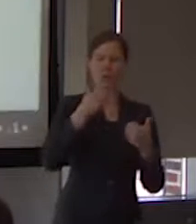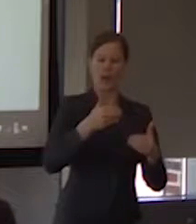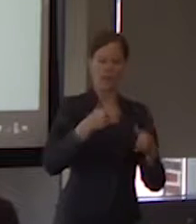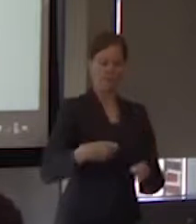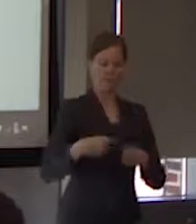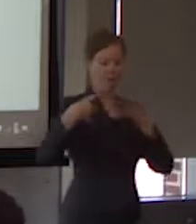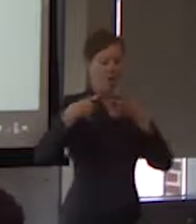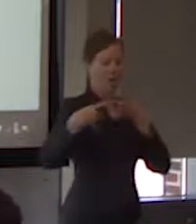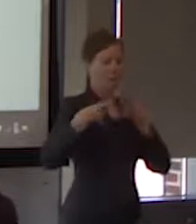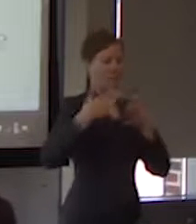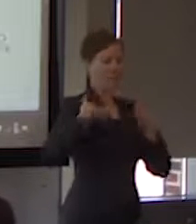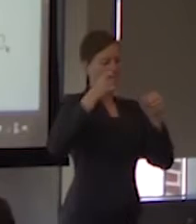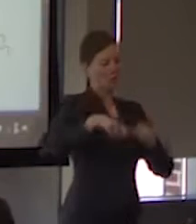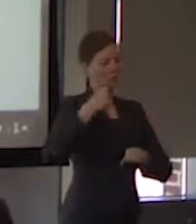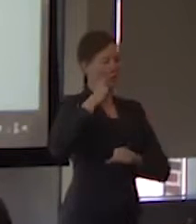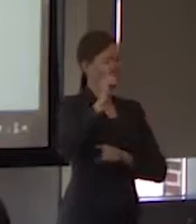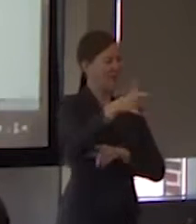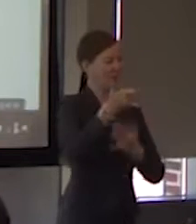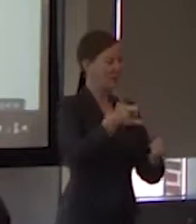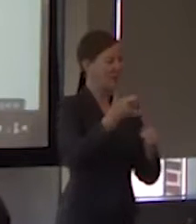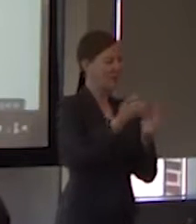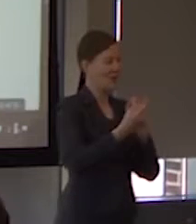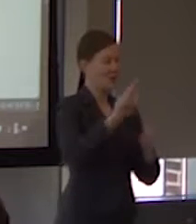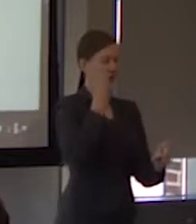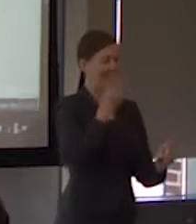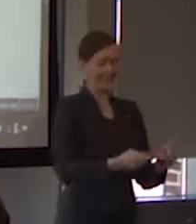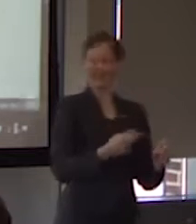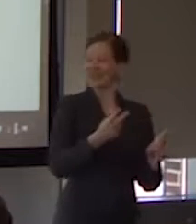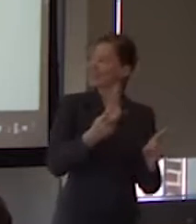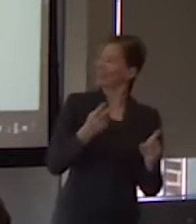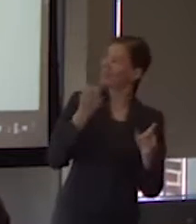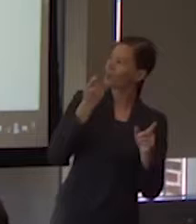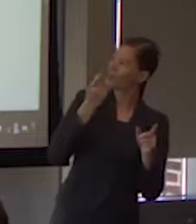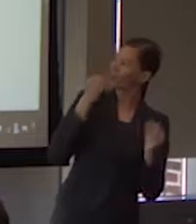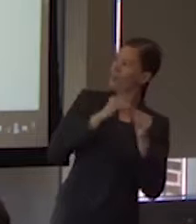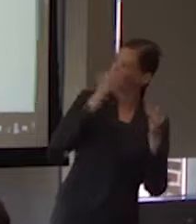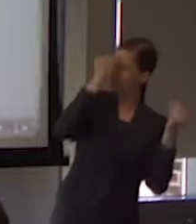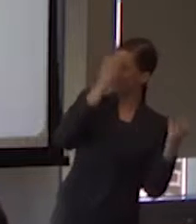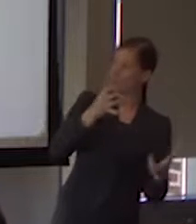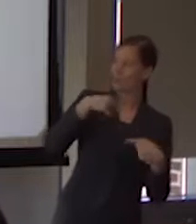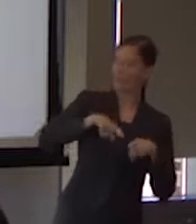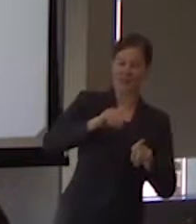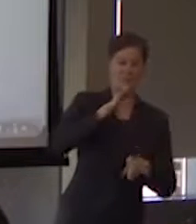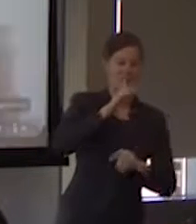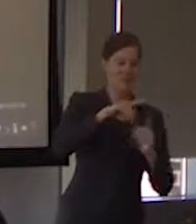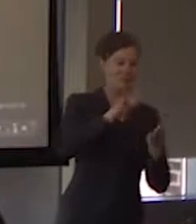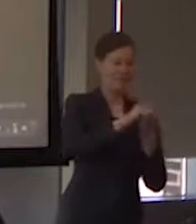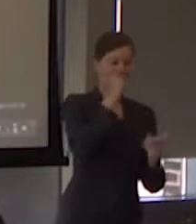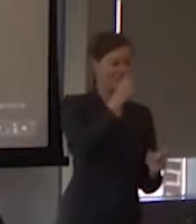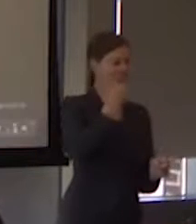from later today so everyone can see a little bit more information as I talk about this because I know my voice is not